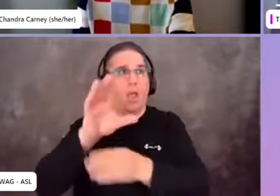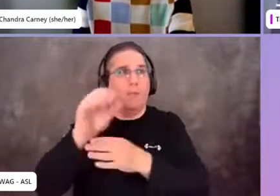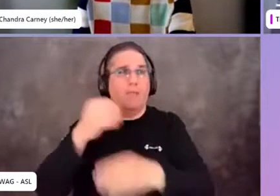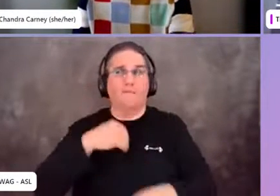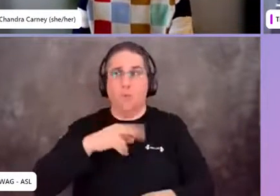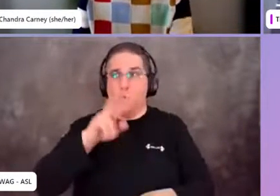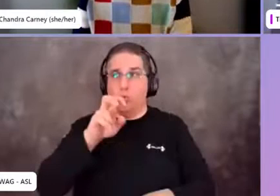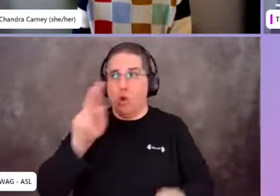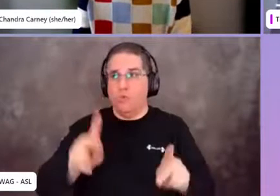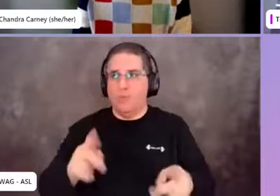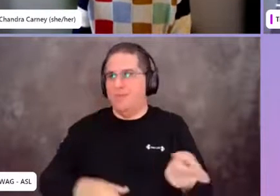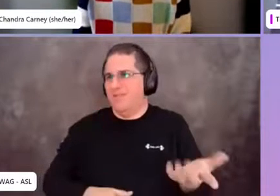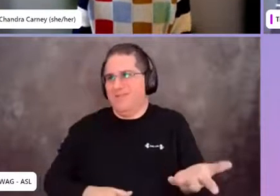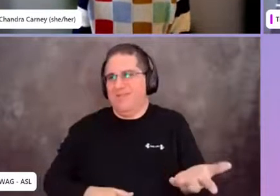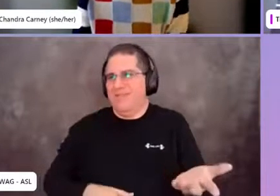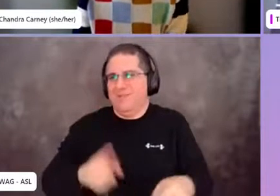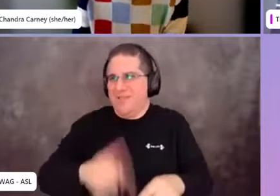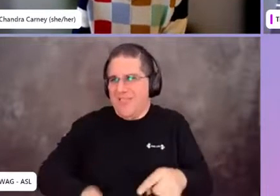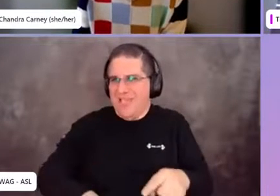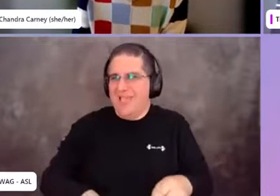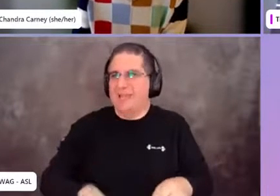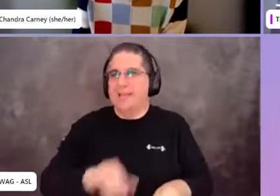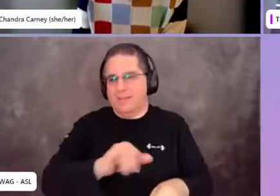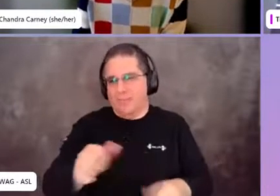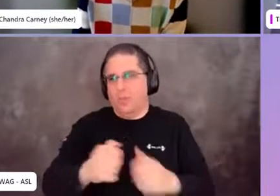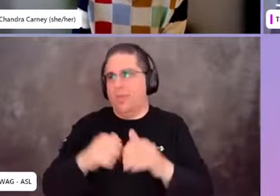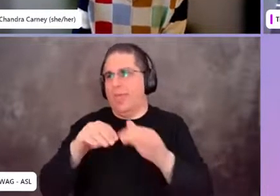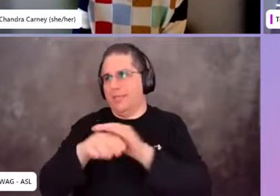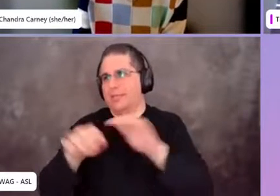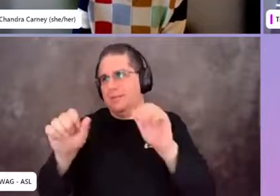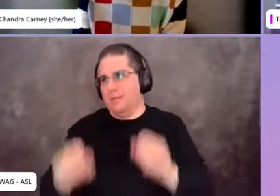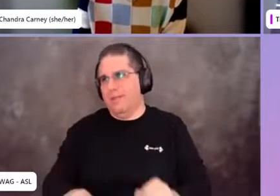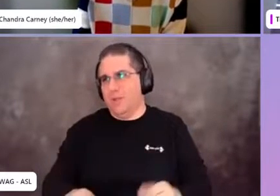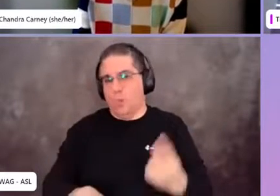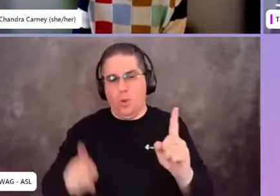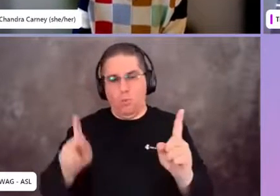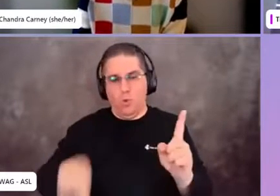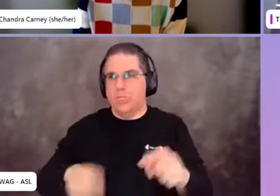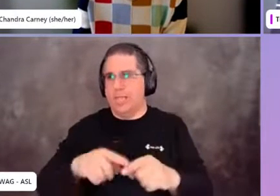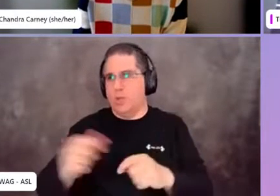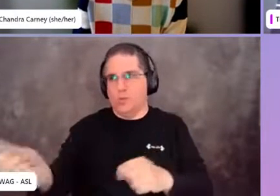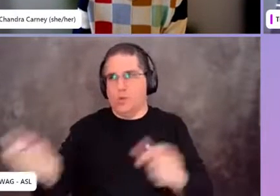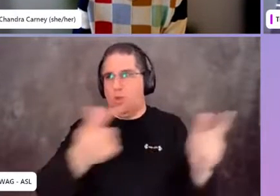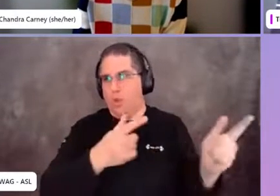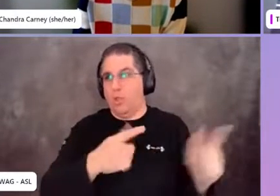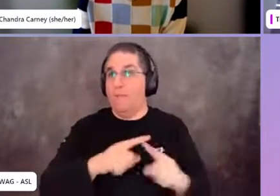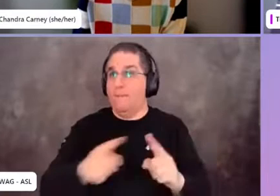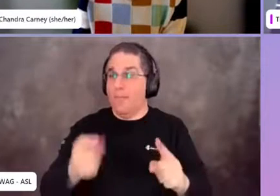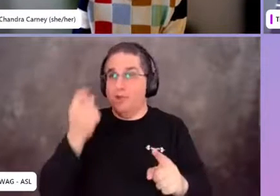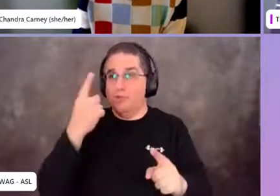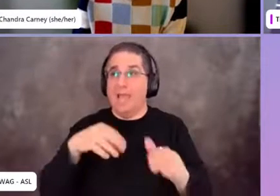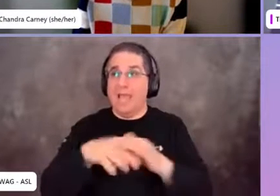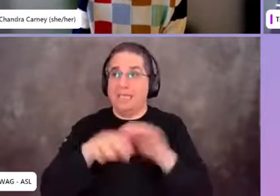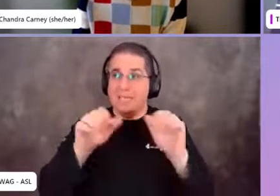one person as the UX designer or front end developer for a 200 person company. So it's